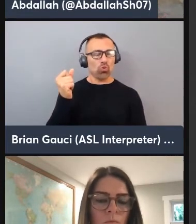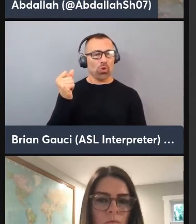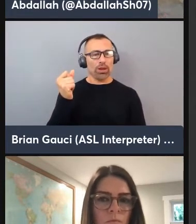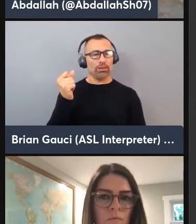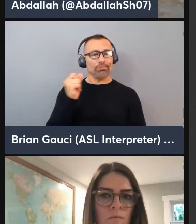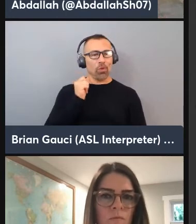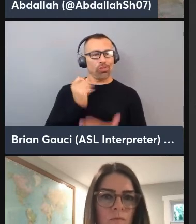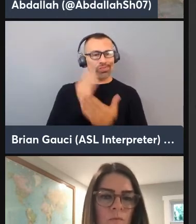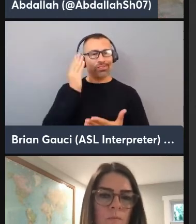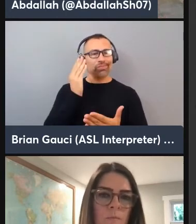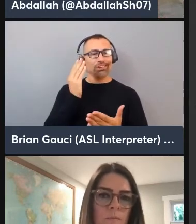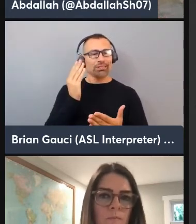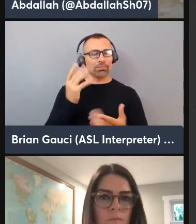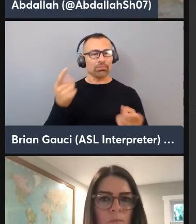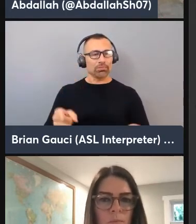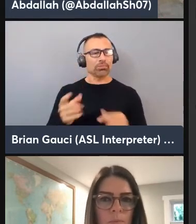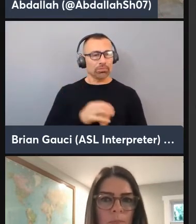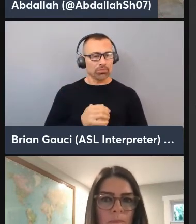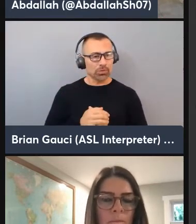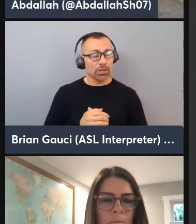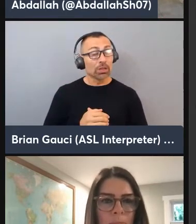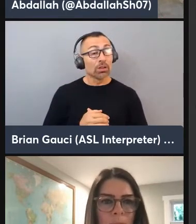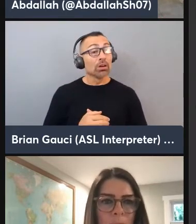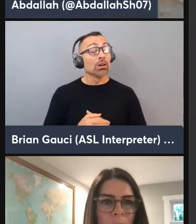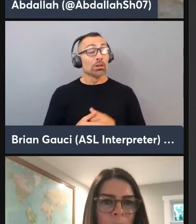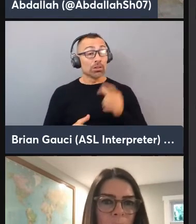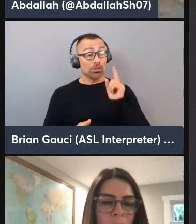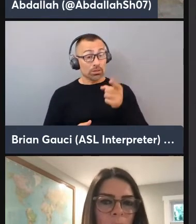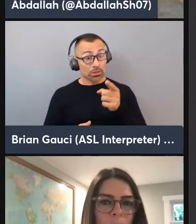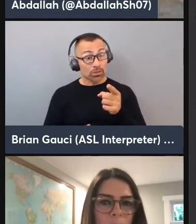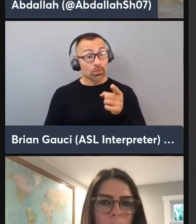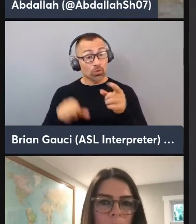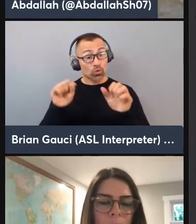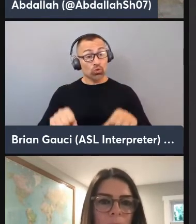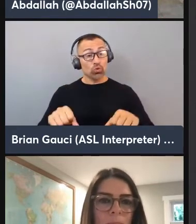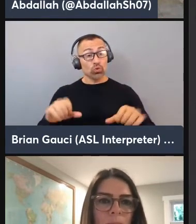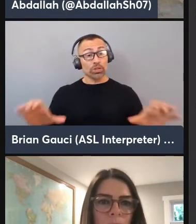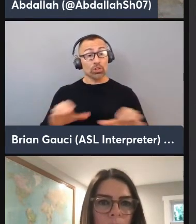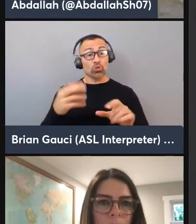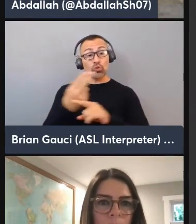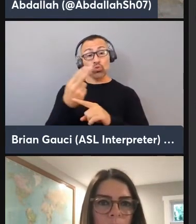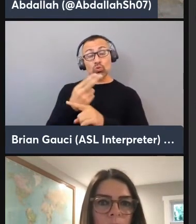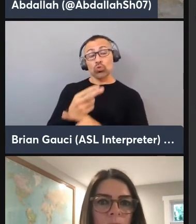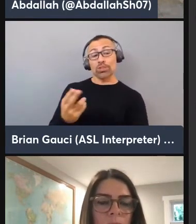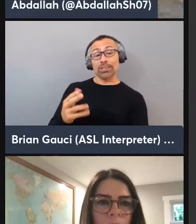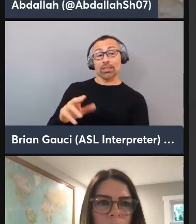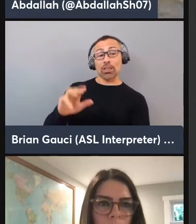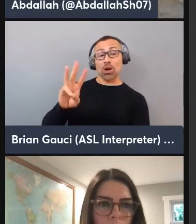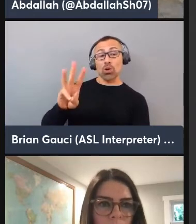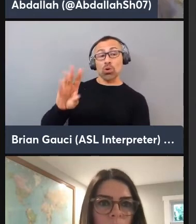And what you can do using the authenticator widget is you're able to then set up steps